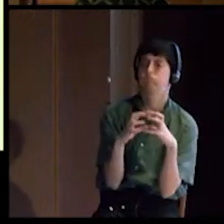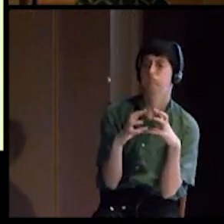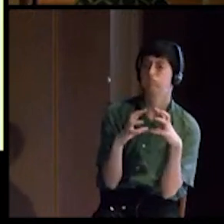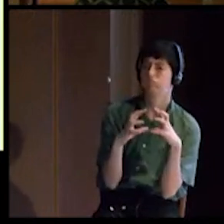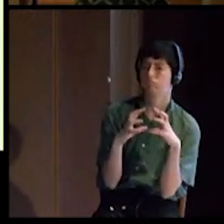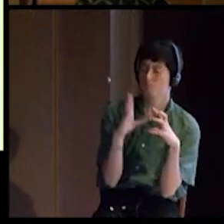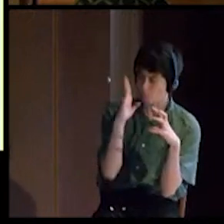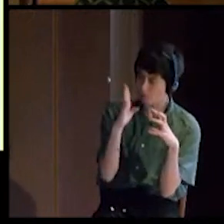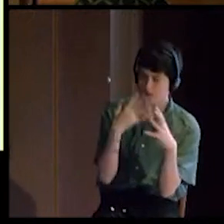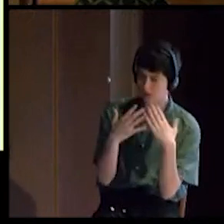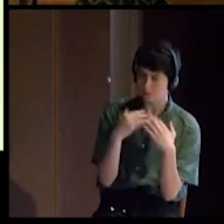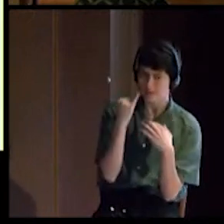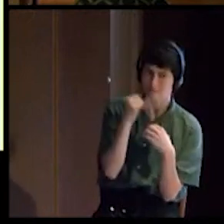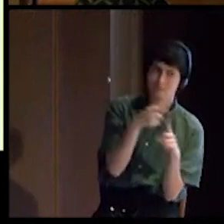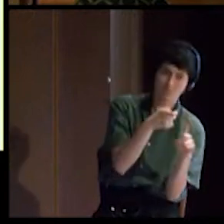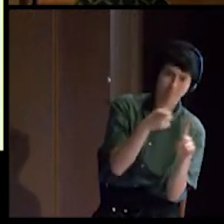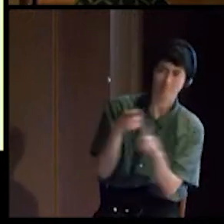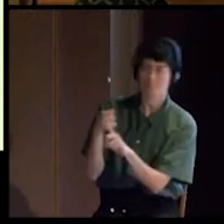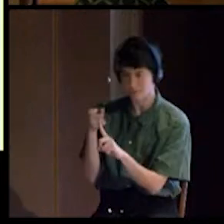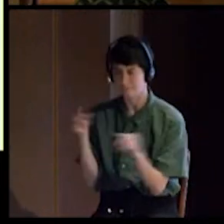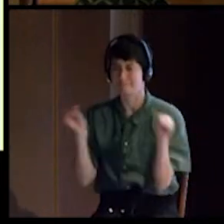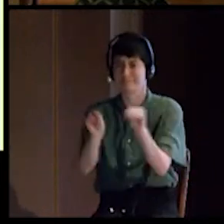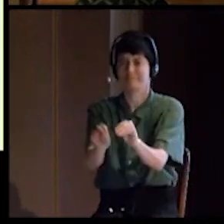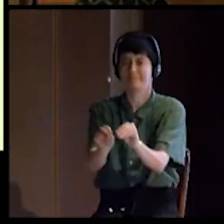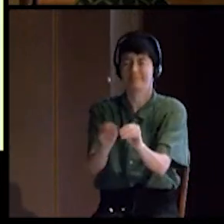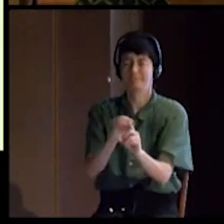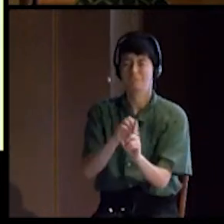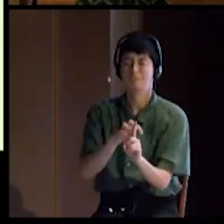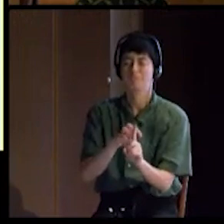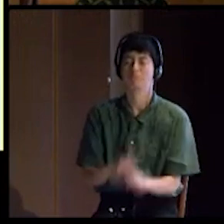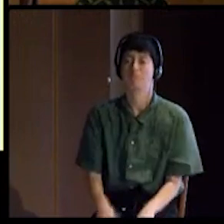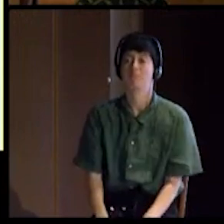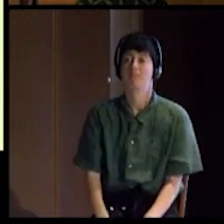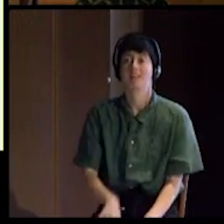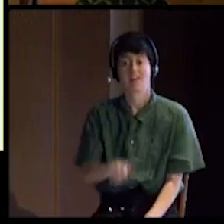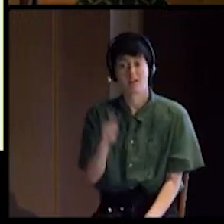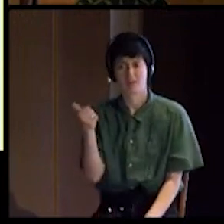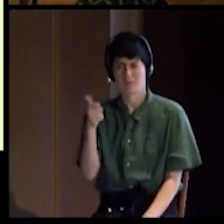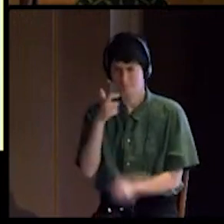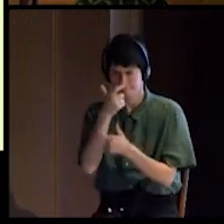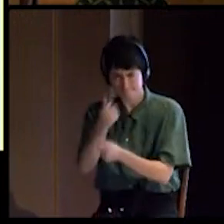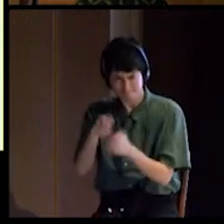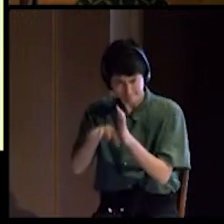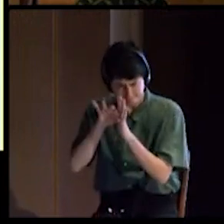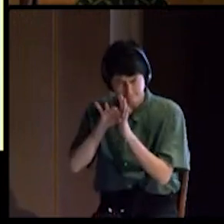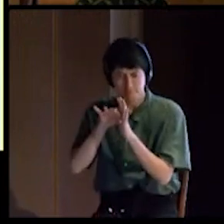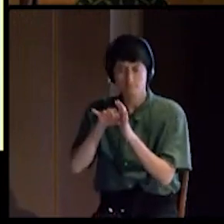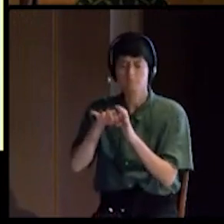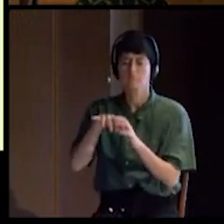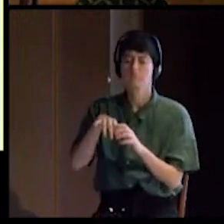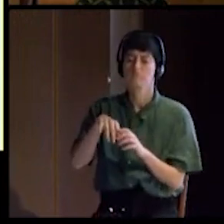that the relative length of feathers increases with a decrease in body size.